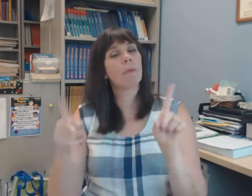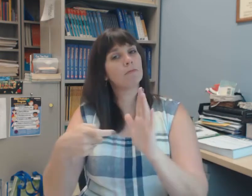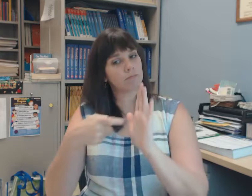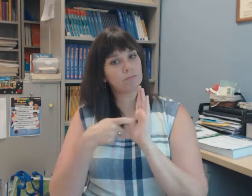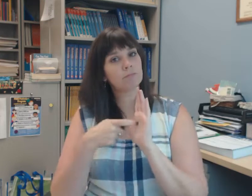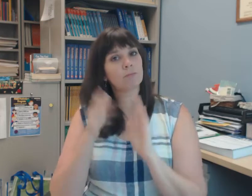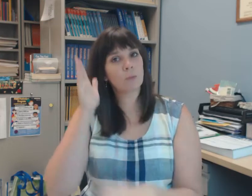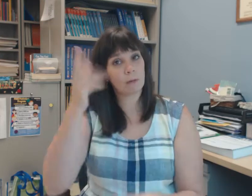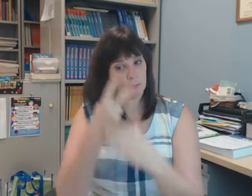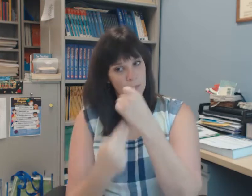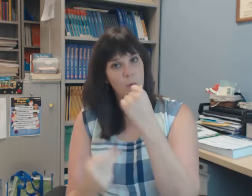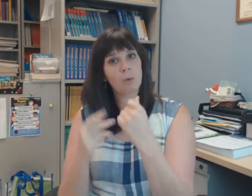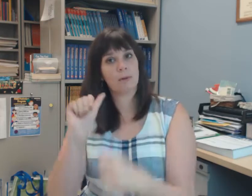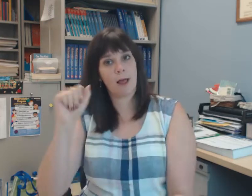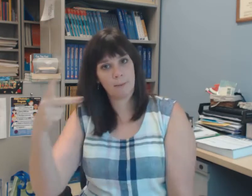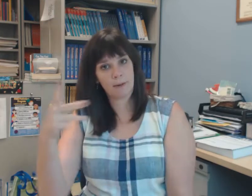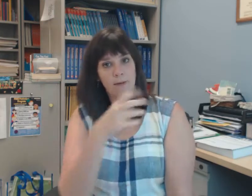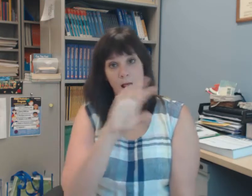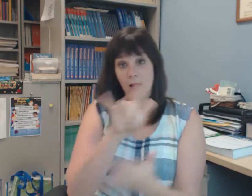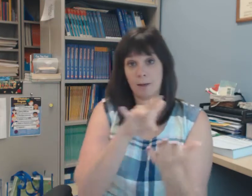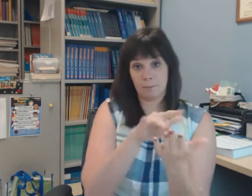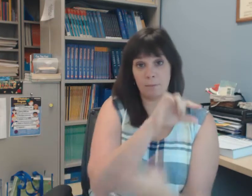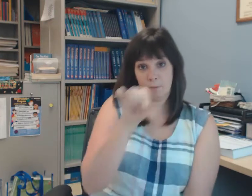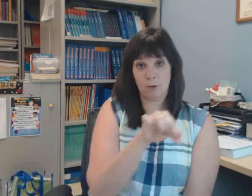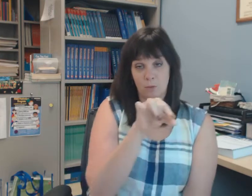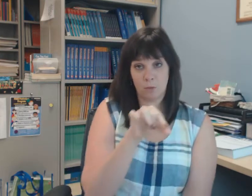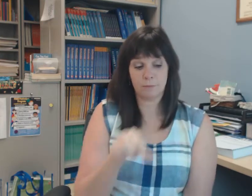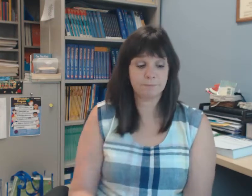but it will be a requirement for AP and Midquarter students.